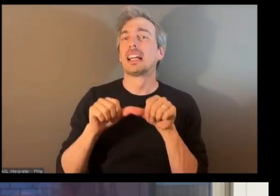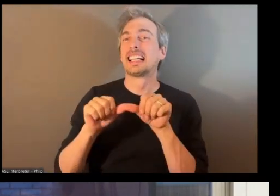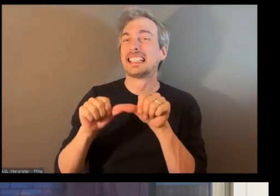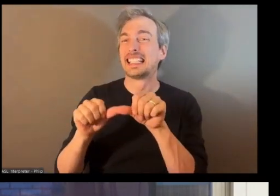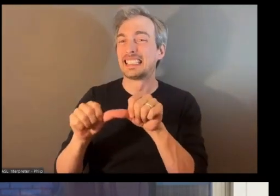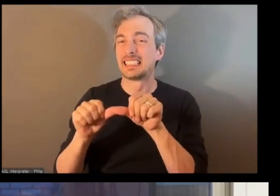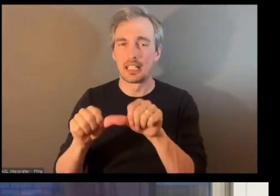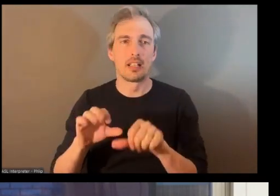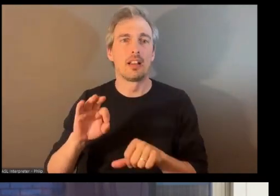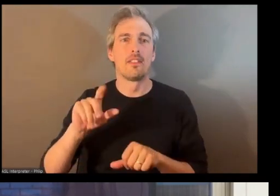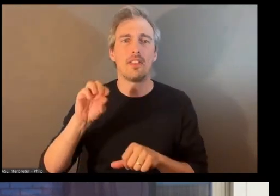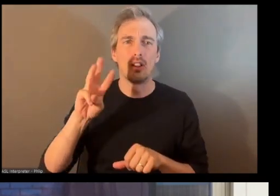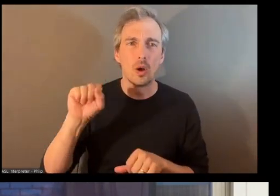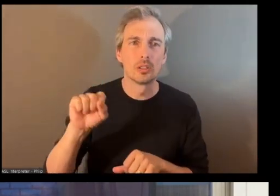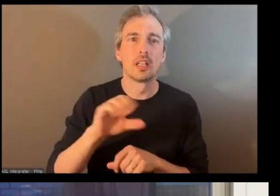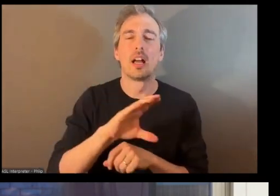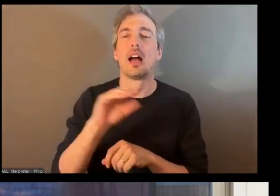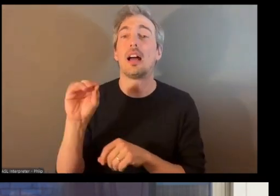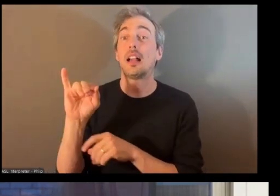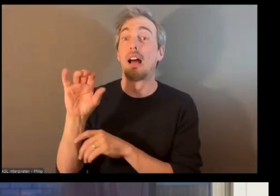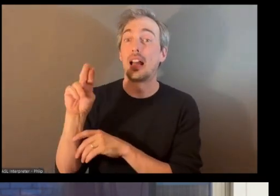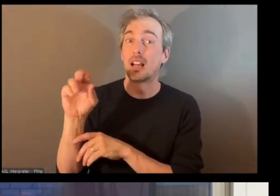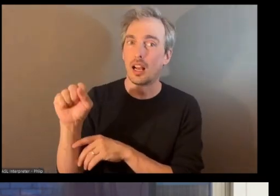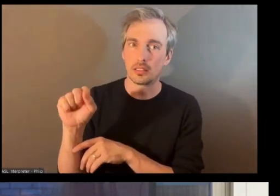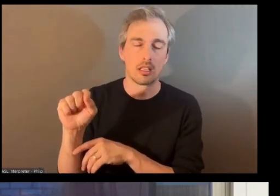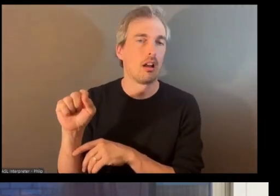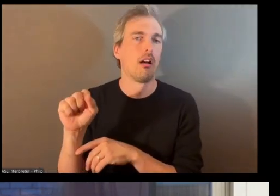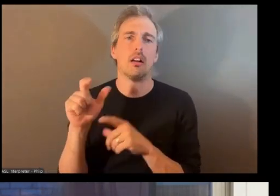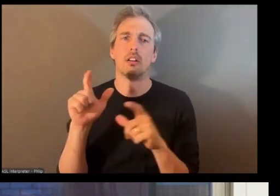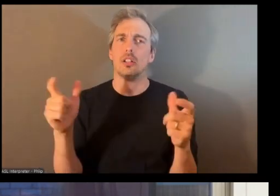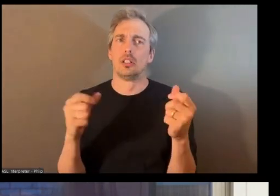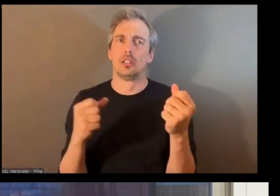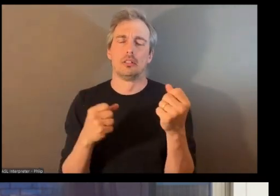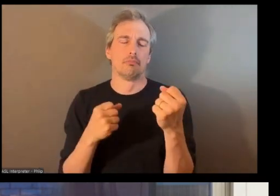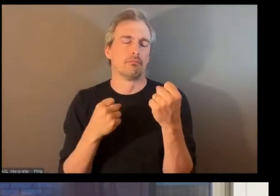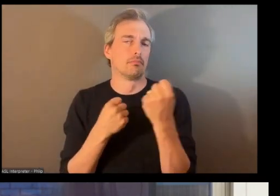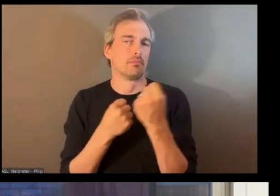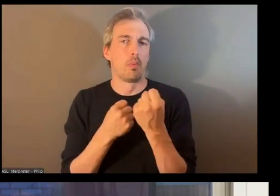Then we want to have clear task instructions, and for that,